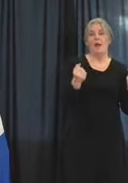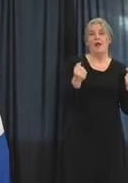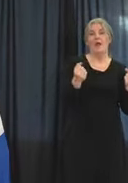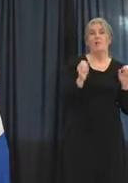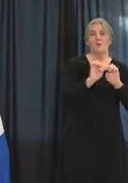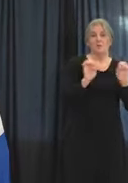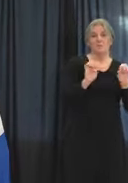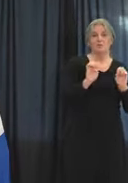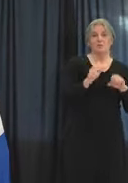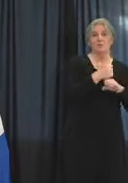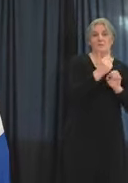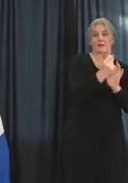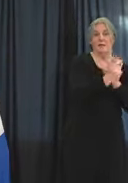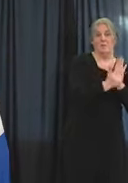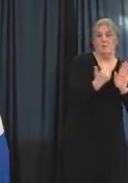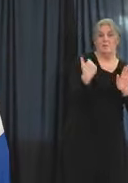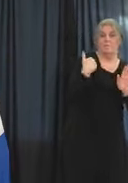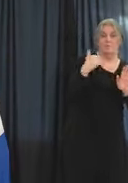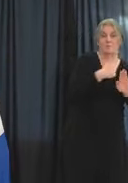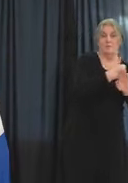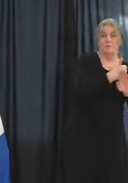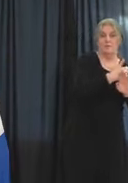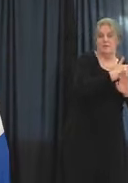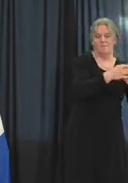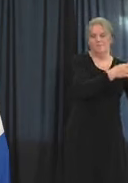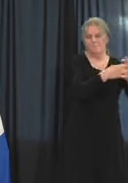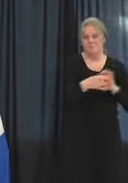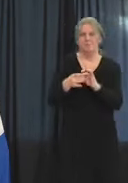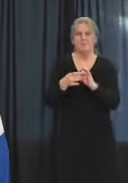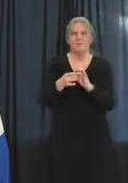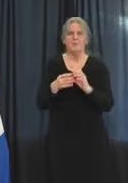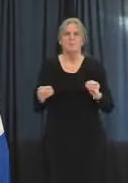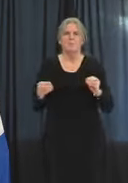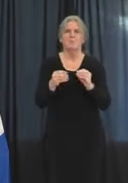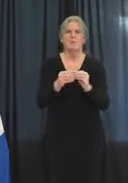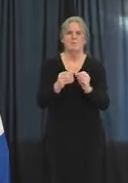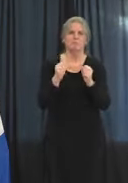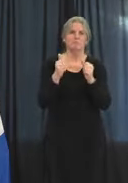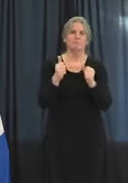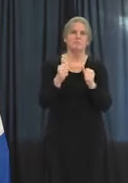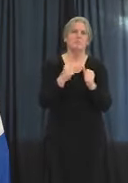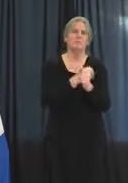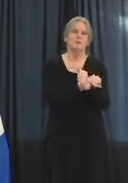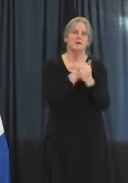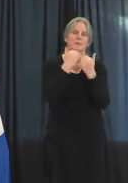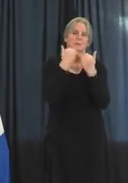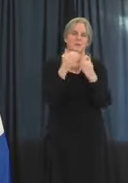arriving in the territory. In yesterday's New York Times